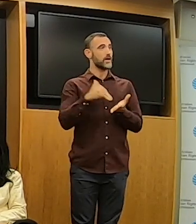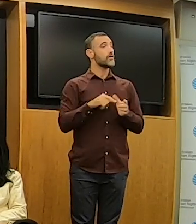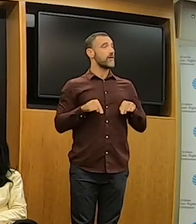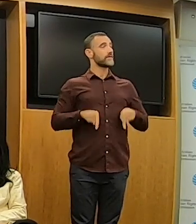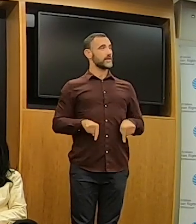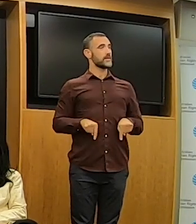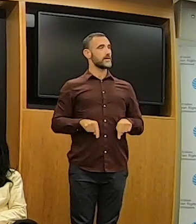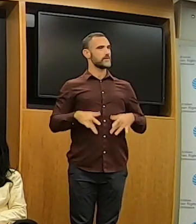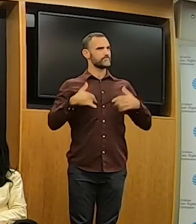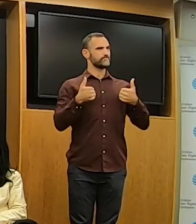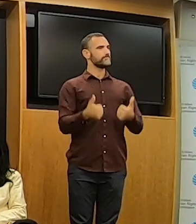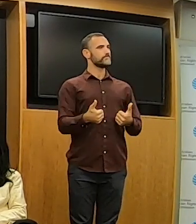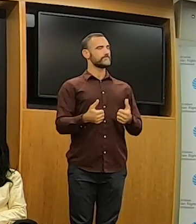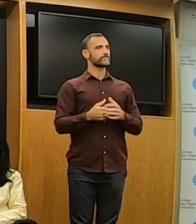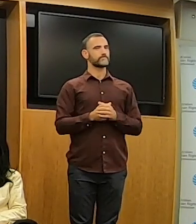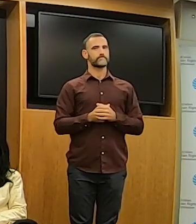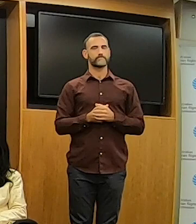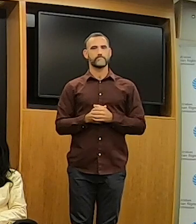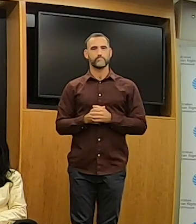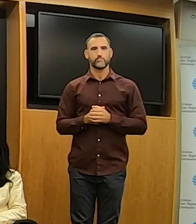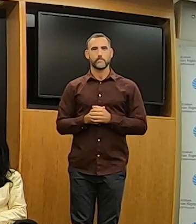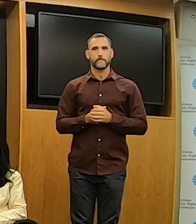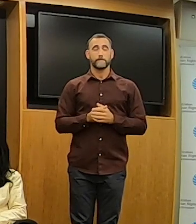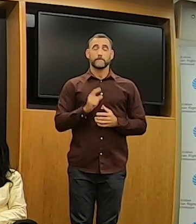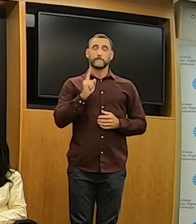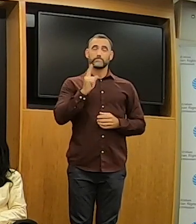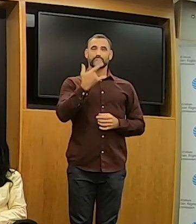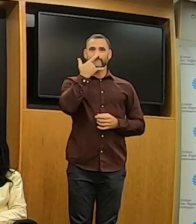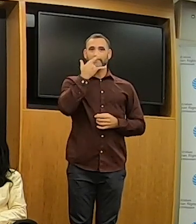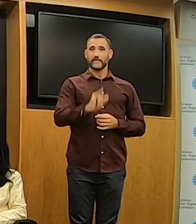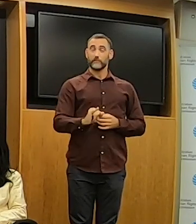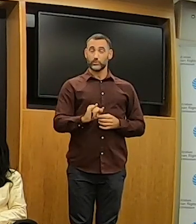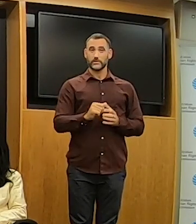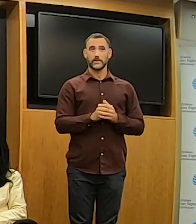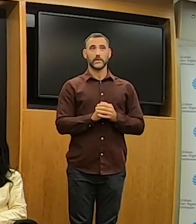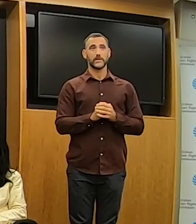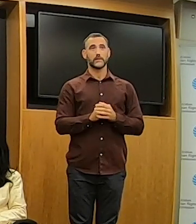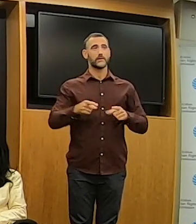But, all too often, we who are safe make the refugees'